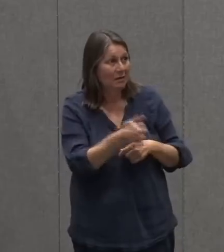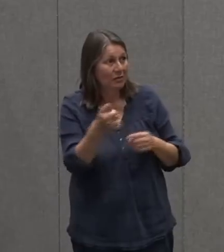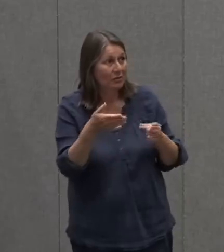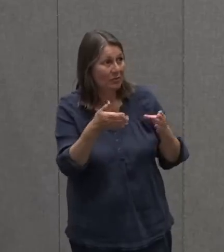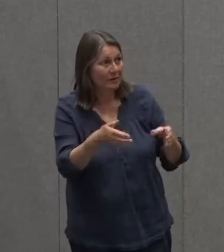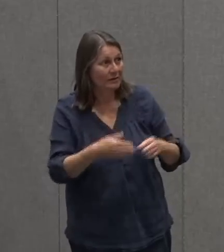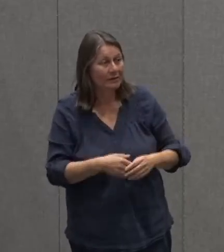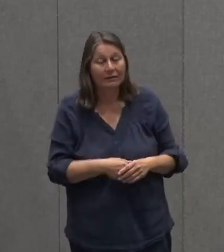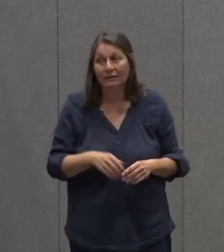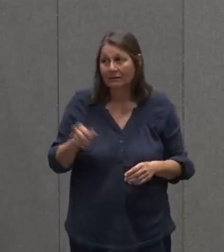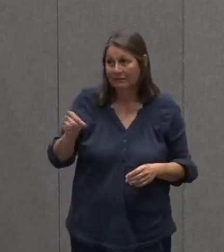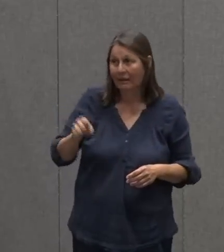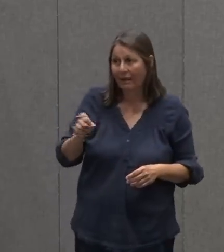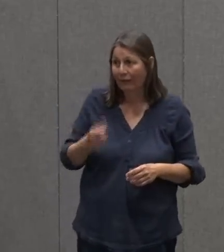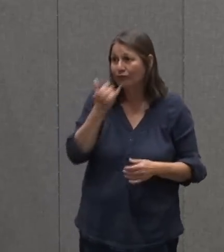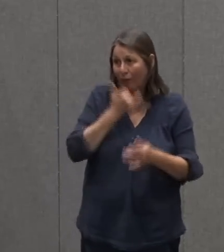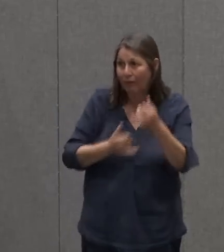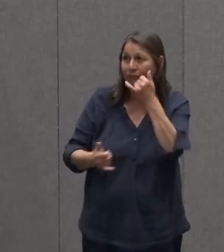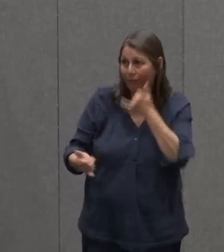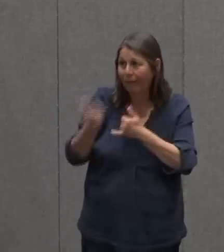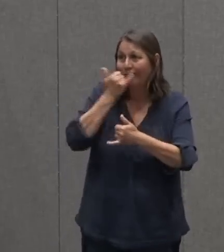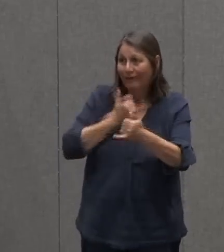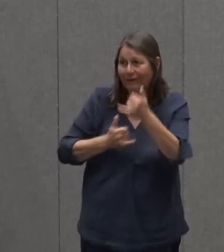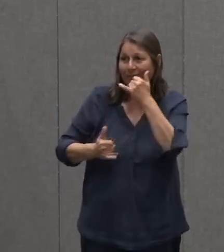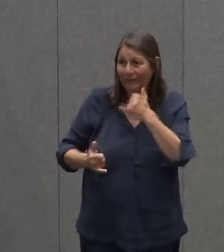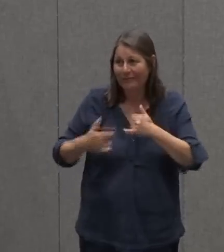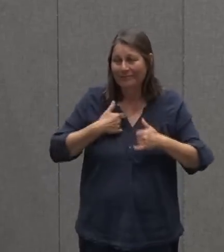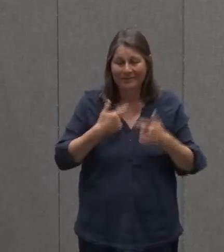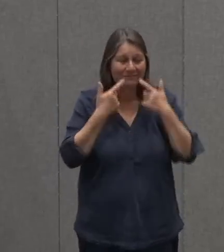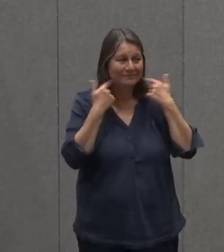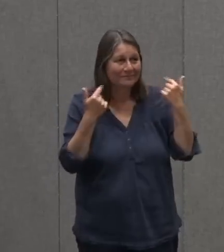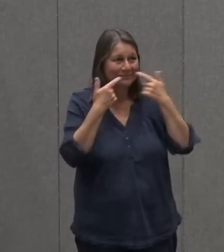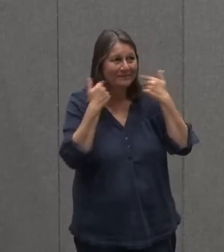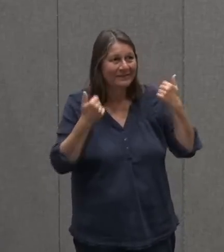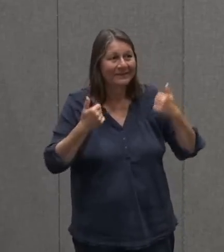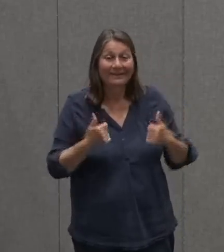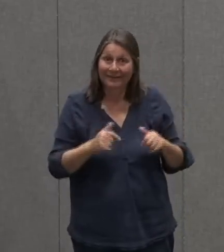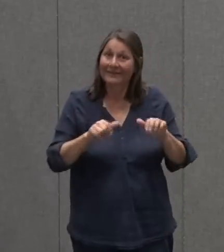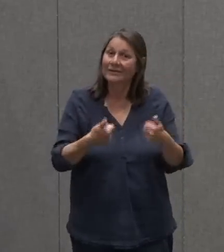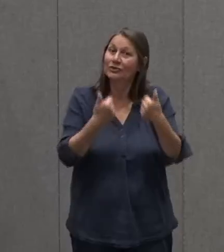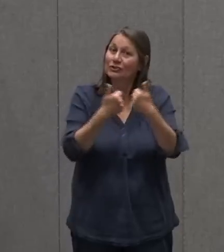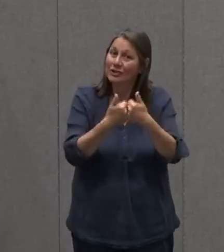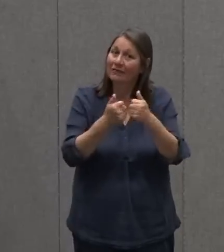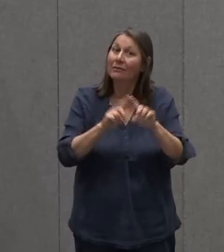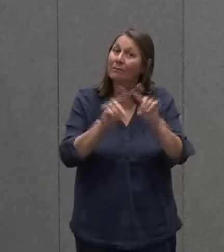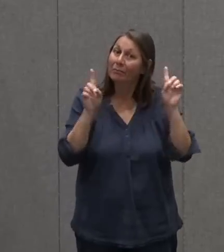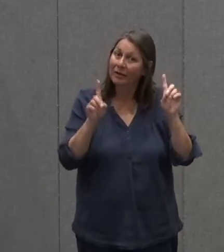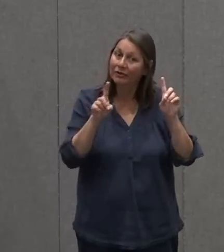Yeah, a lot of wrong ways. It is a bit challenging but you have to be very strategic